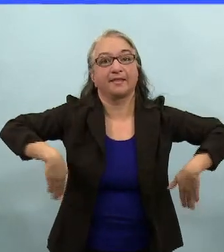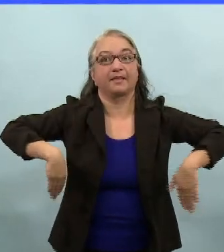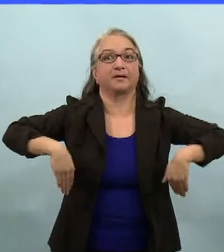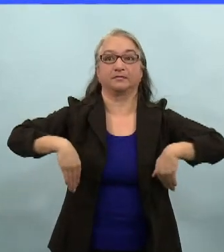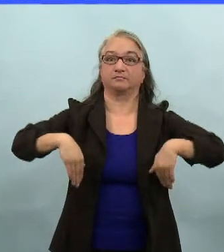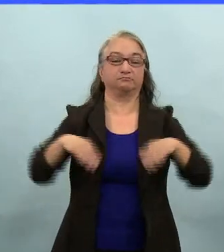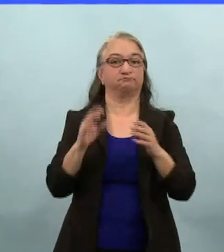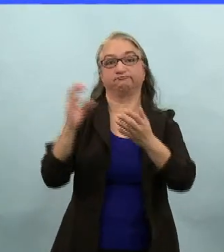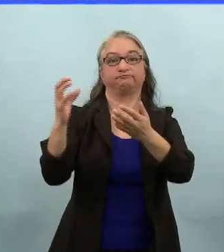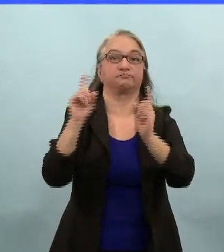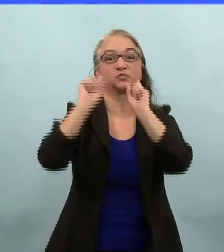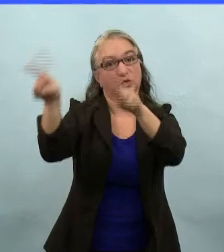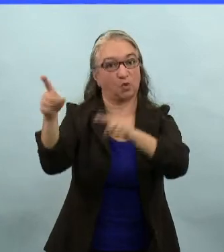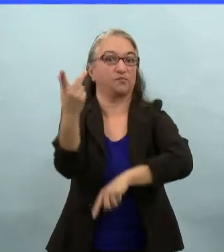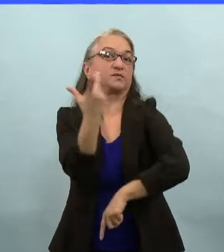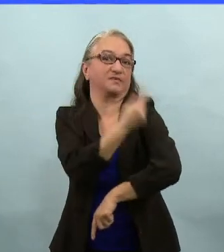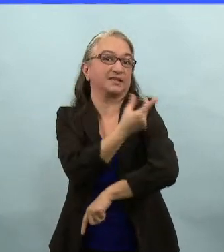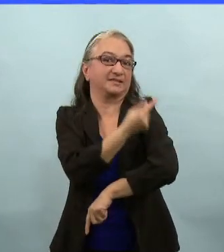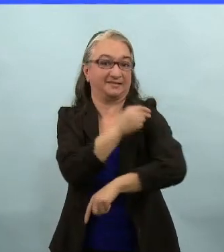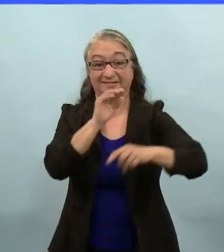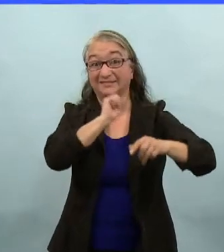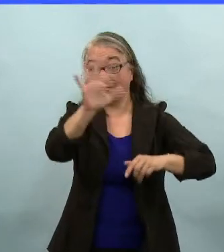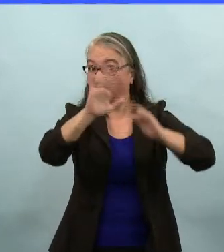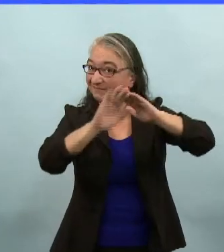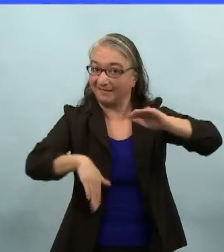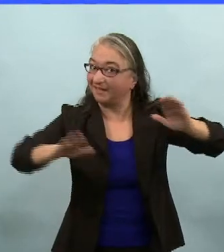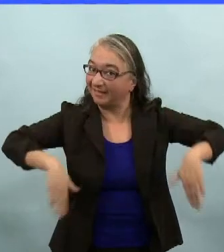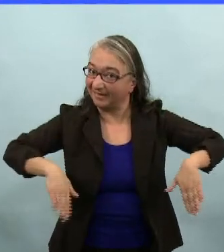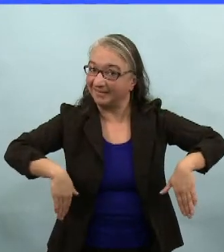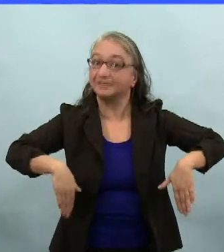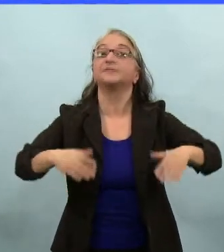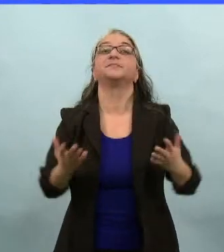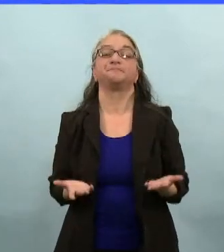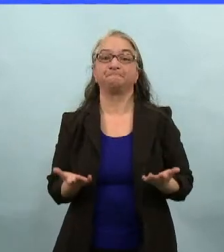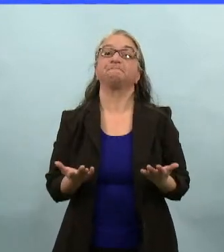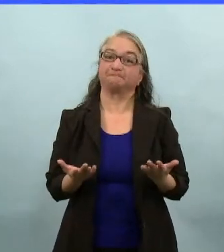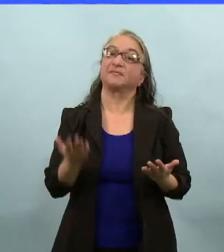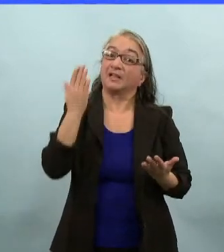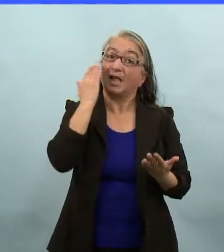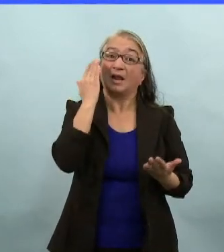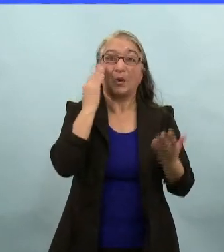the vaccine can't come soon enough but unfortunately right now it looks like these